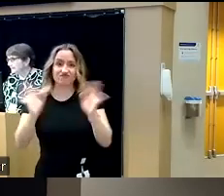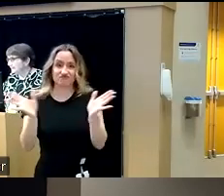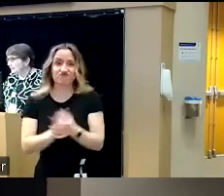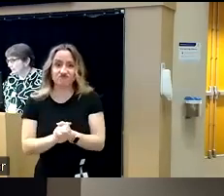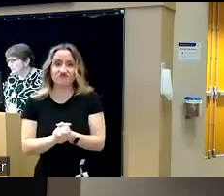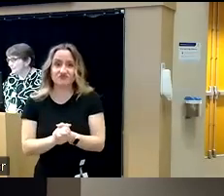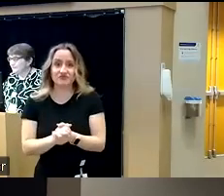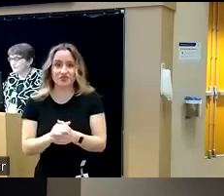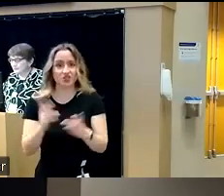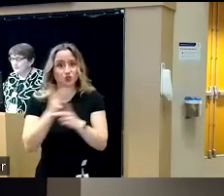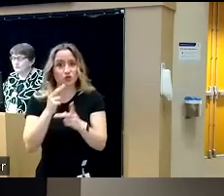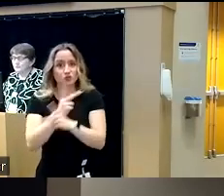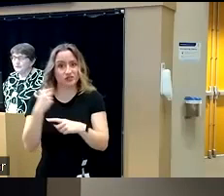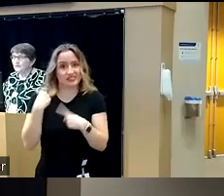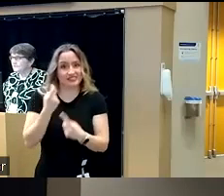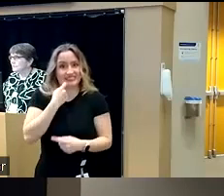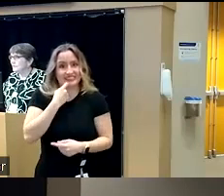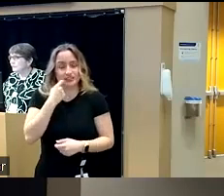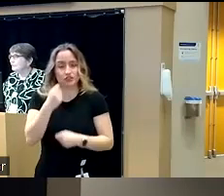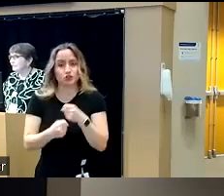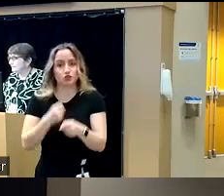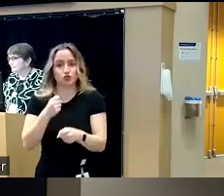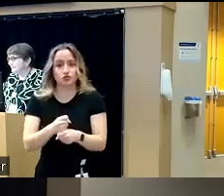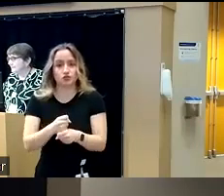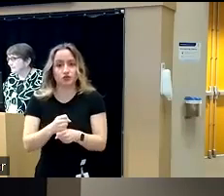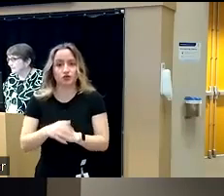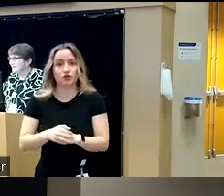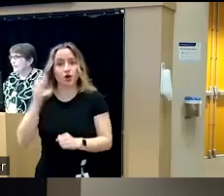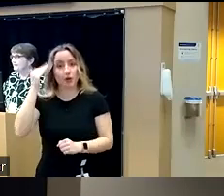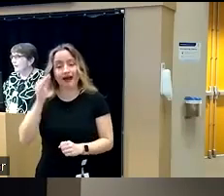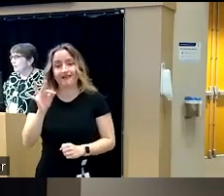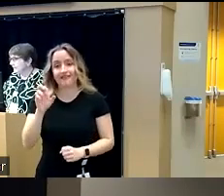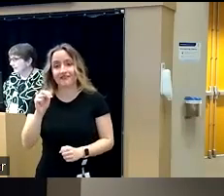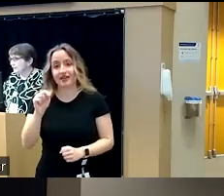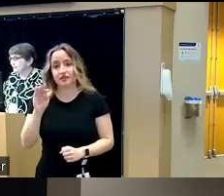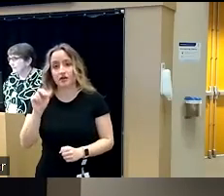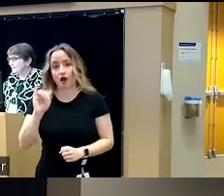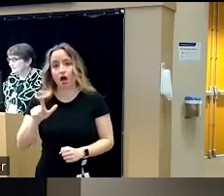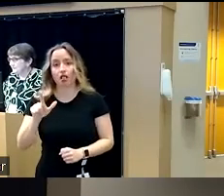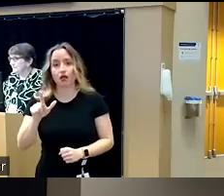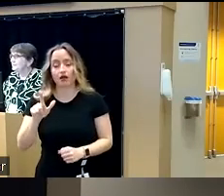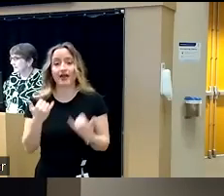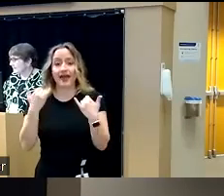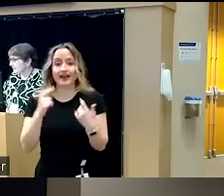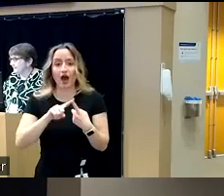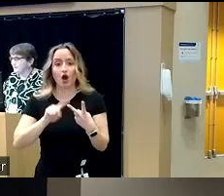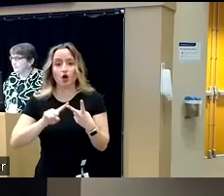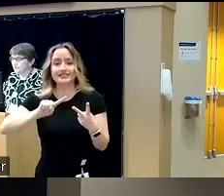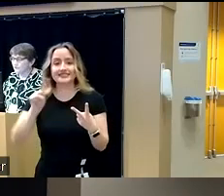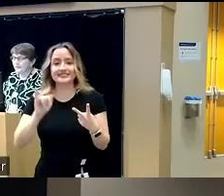a bit worse in recent years because of Fentanyl and now we have xylazine complicating the picture